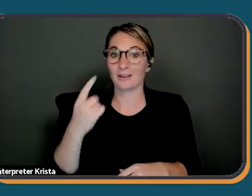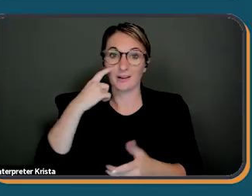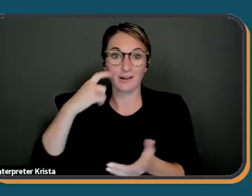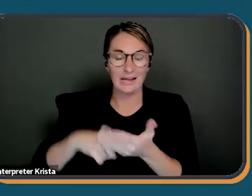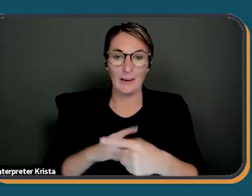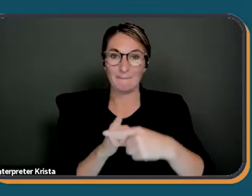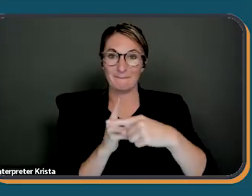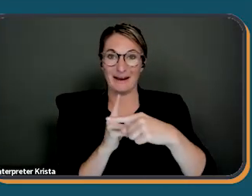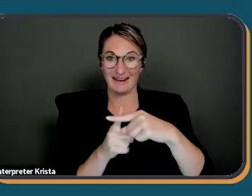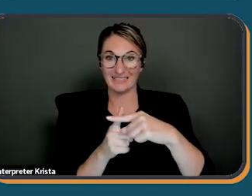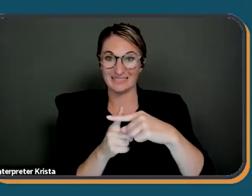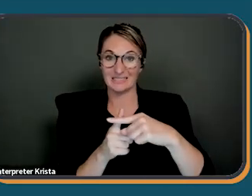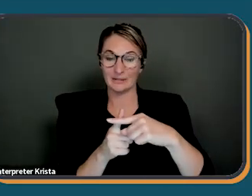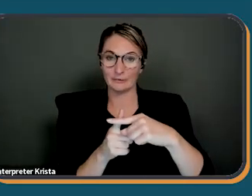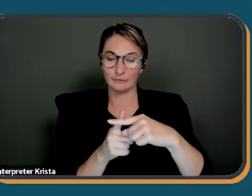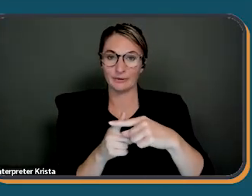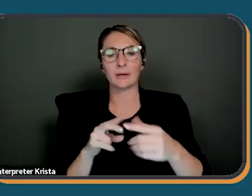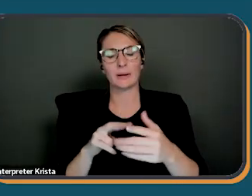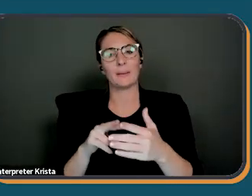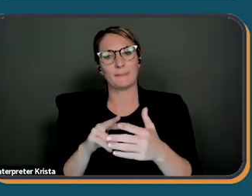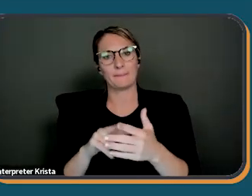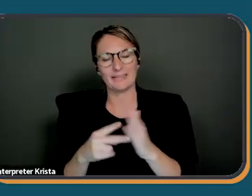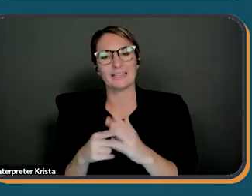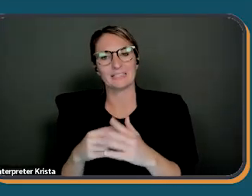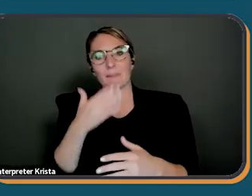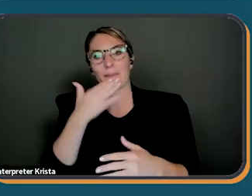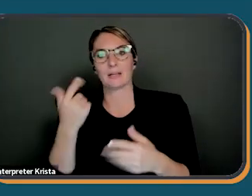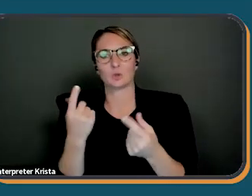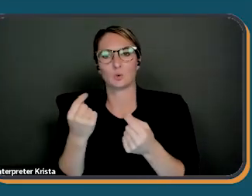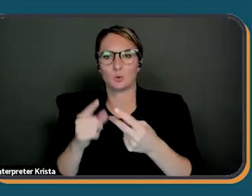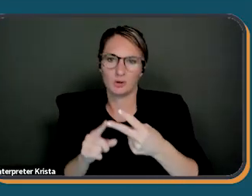and she needs a colonoscopy for further investigation